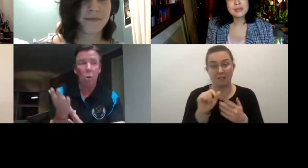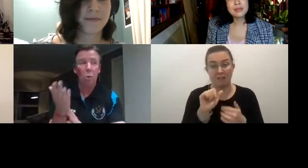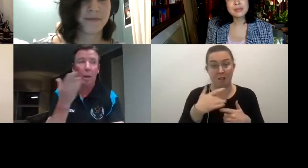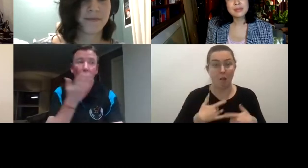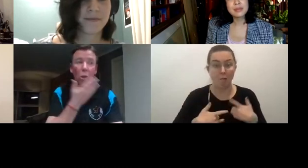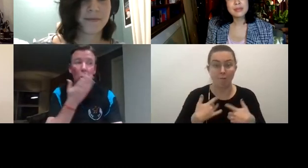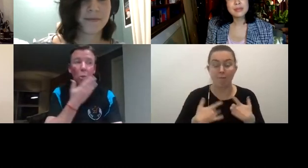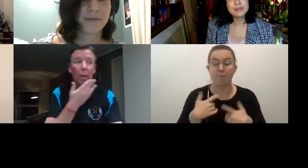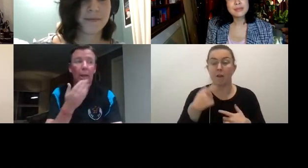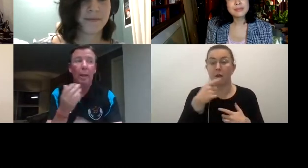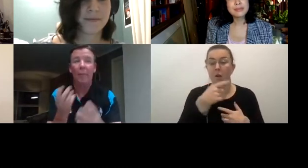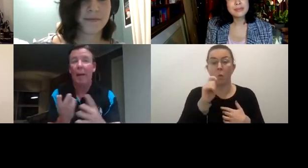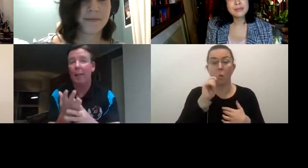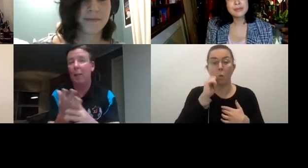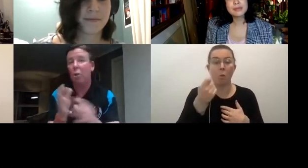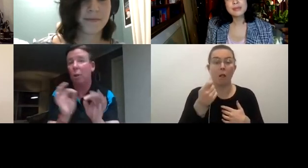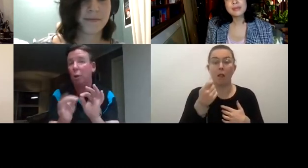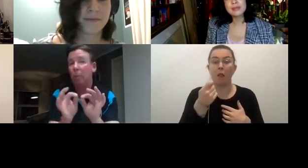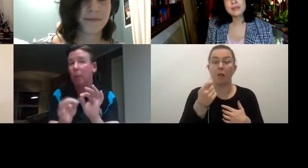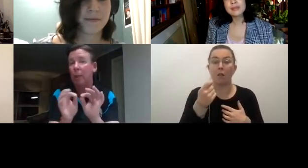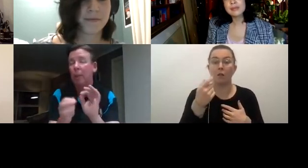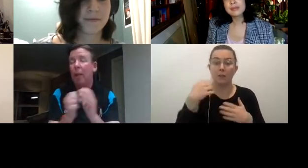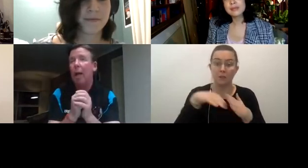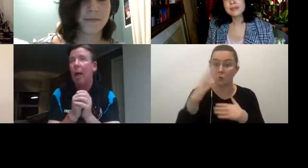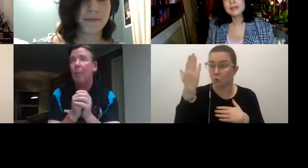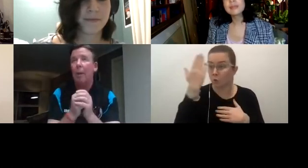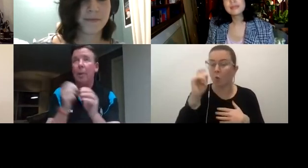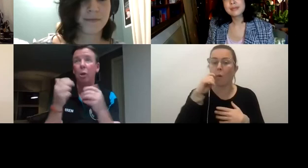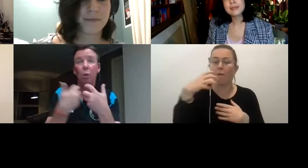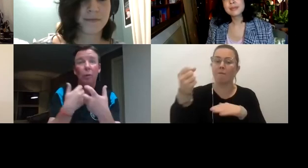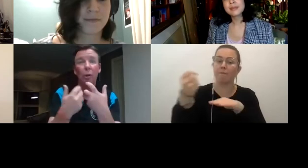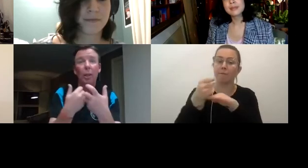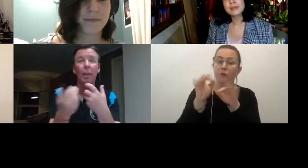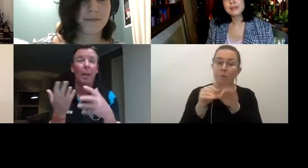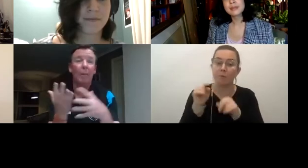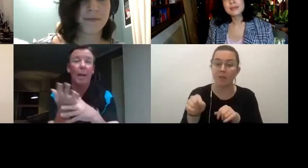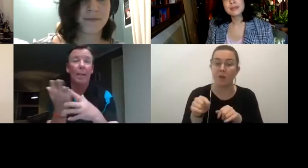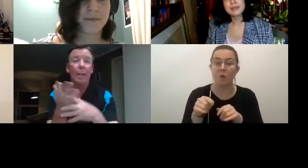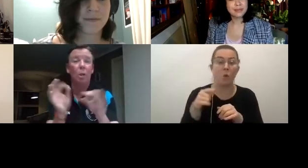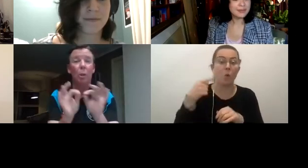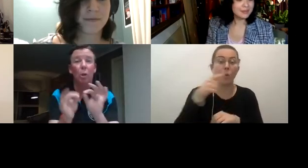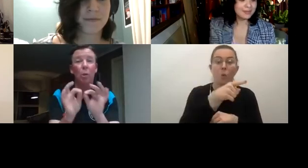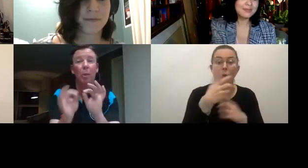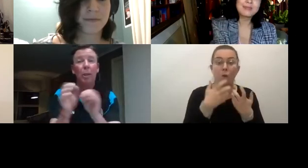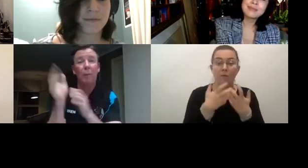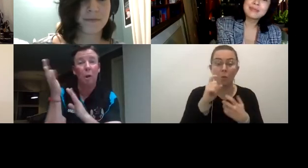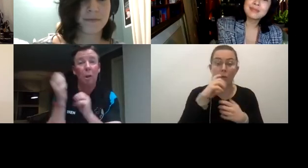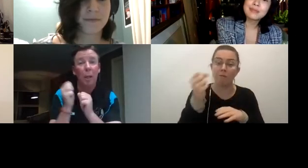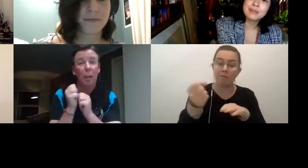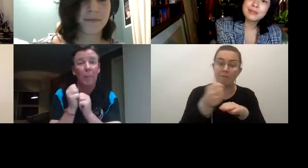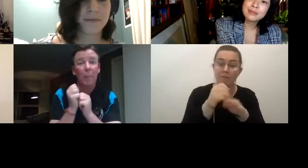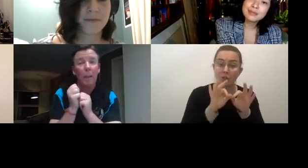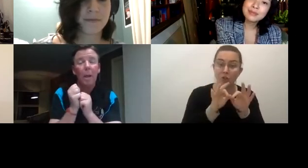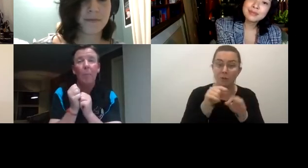they can have access to interpreters. Maybe in universities they have access to interpreters.